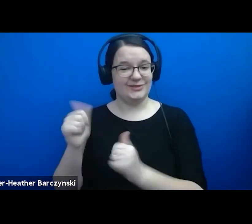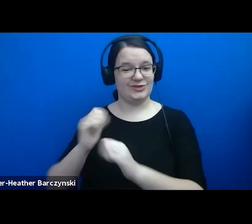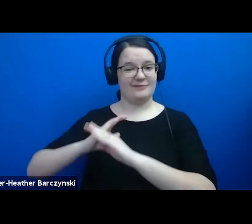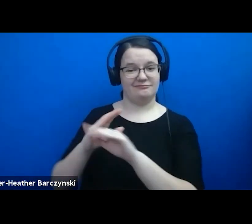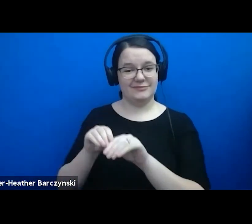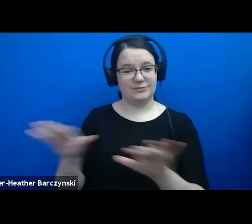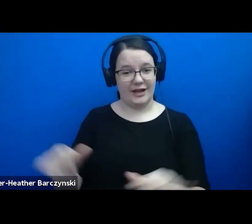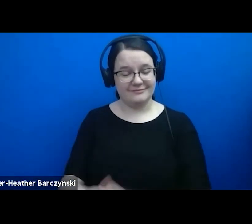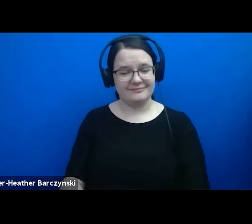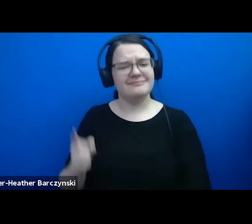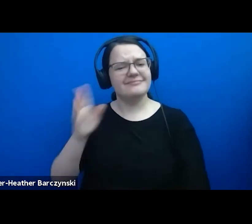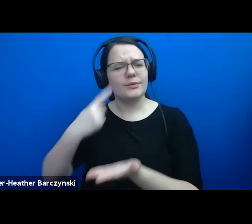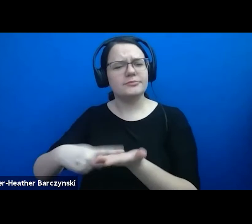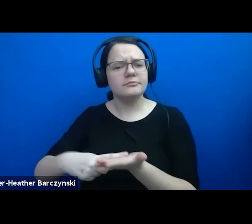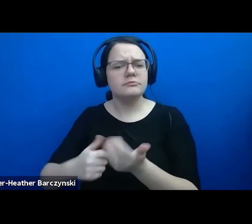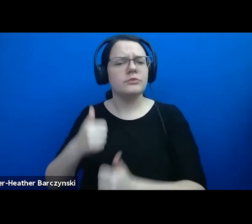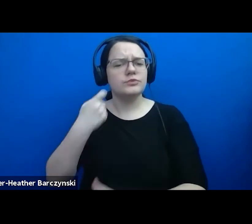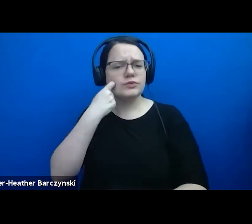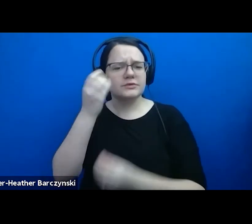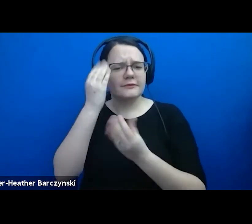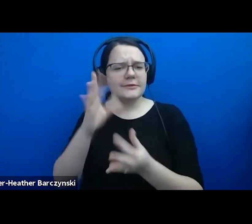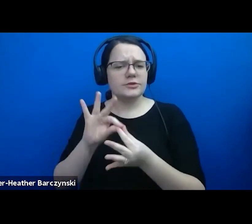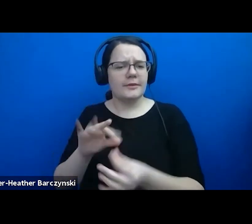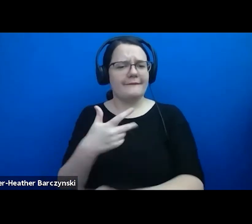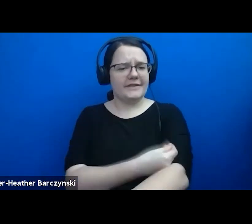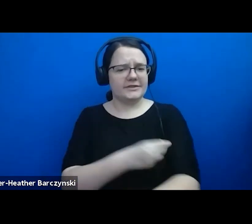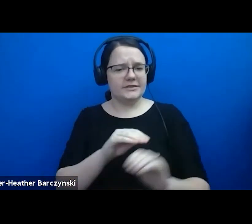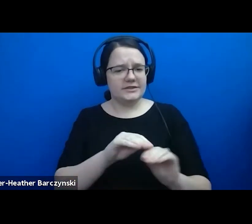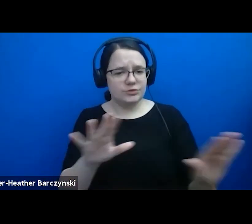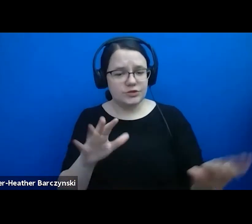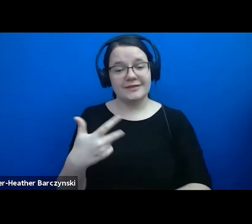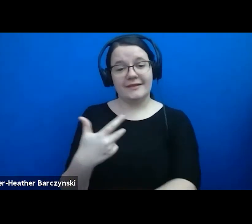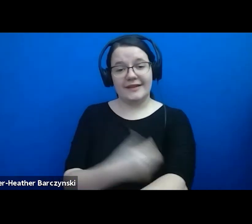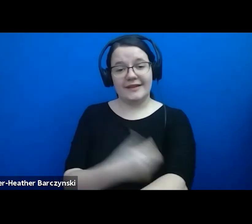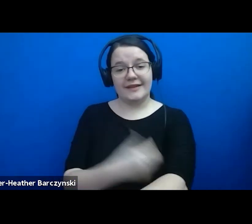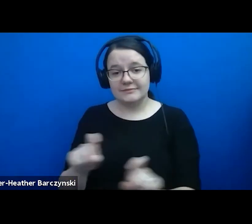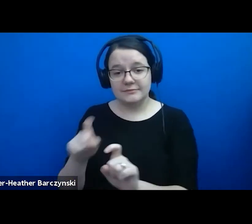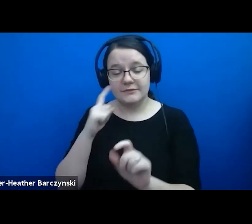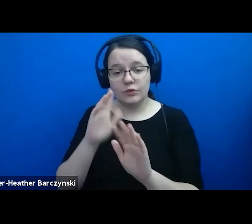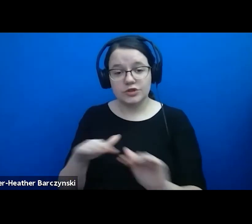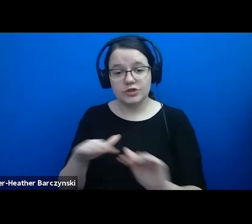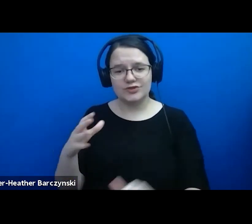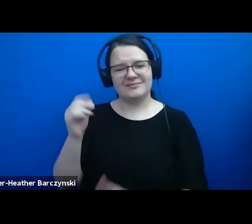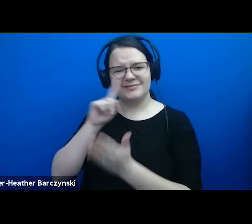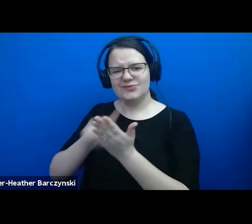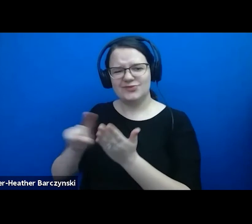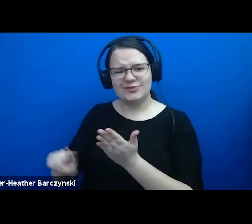distribution vaccine trials for children and research on the new strains of the virus at